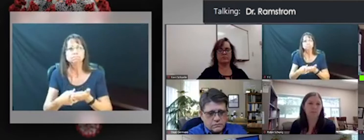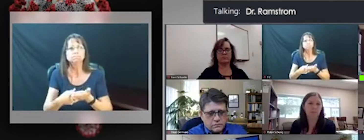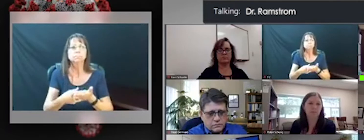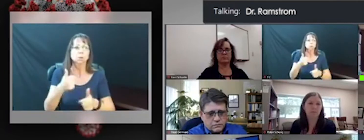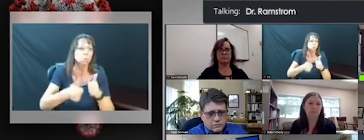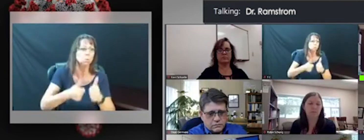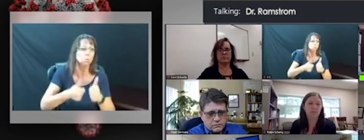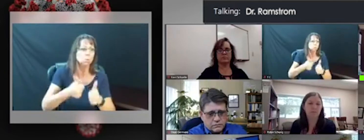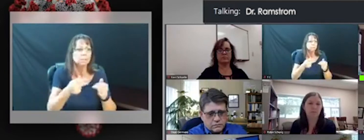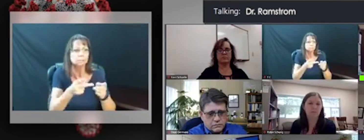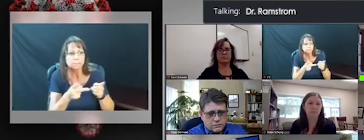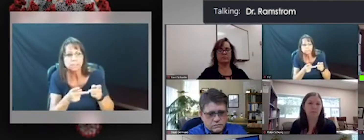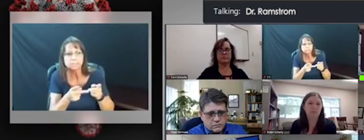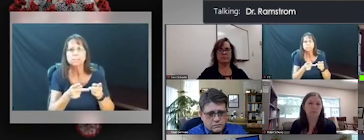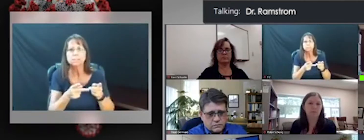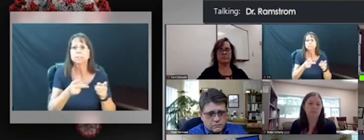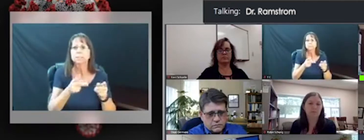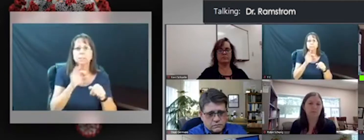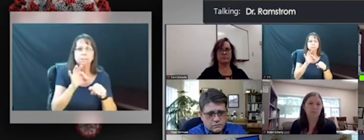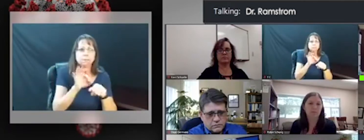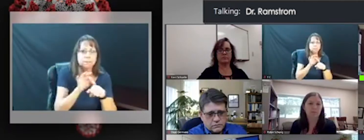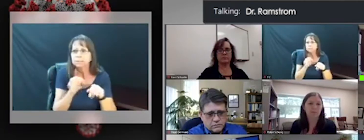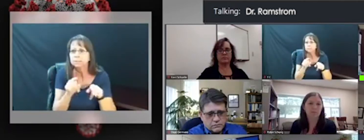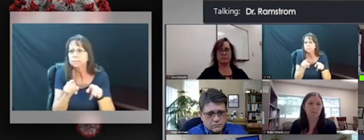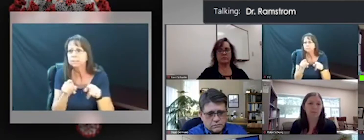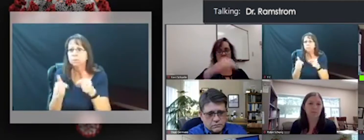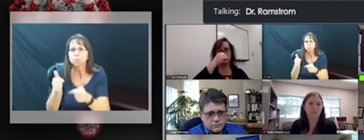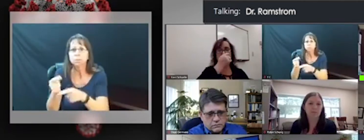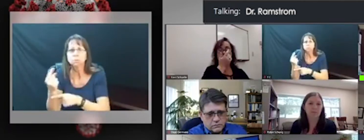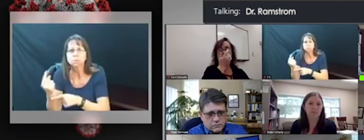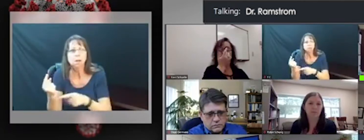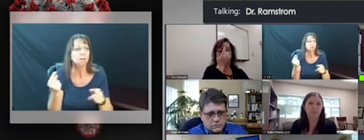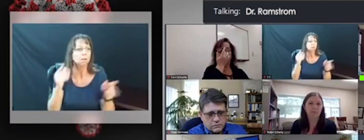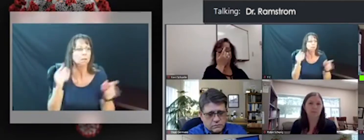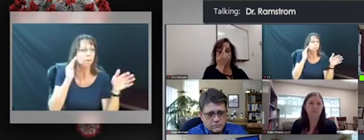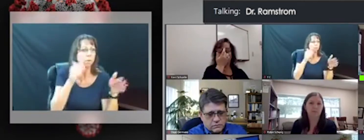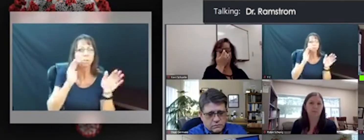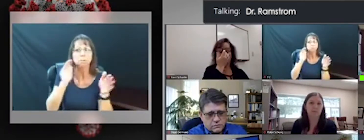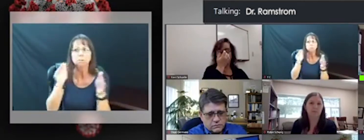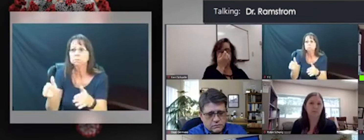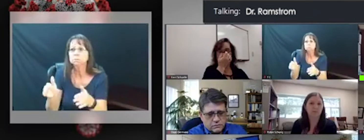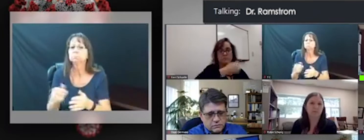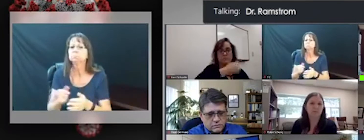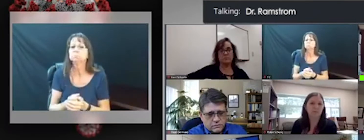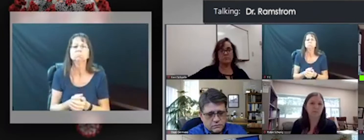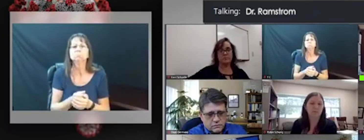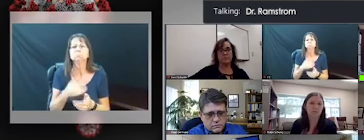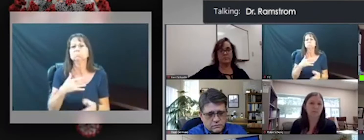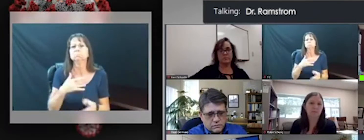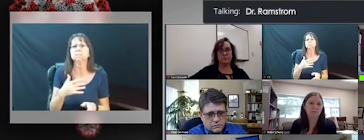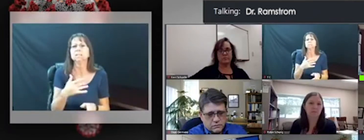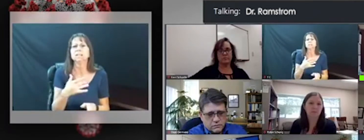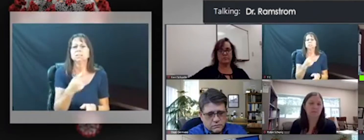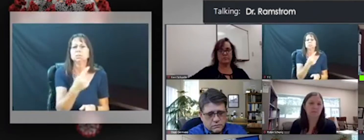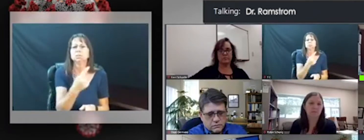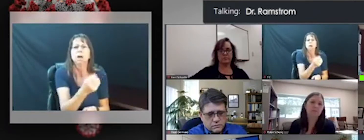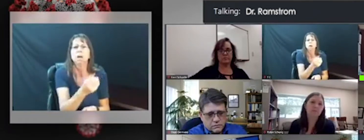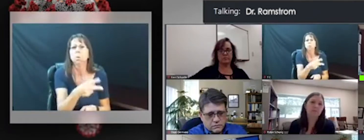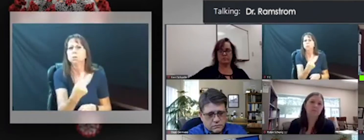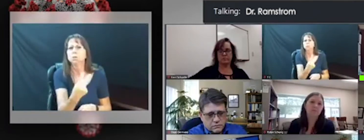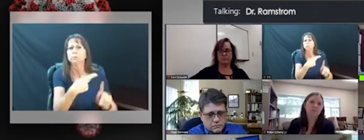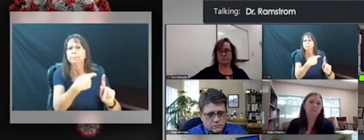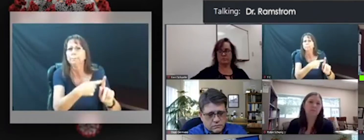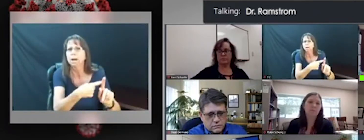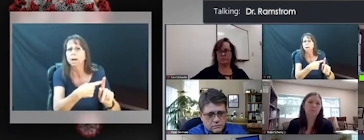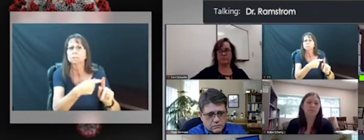in a staff. Typically, it's one or two staff people. I think I shared yesterday that we're